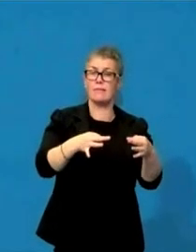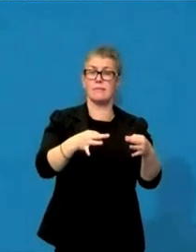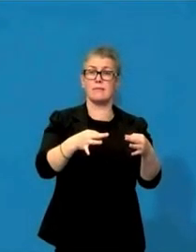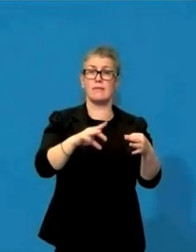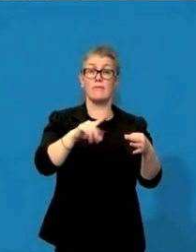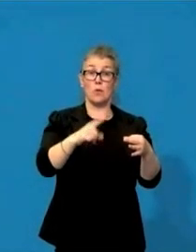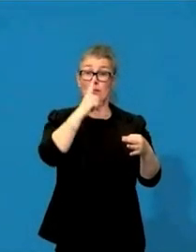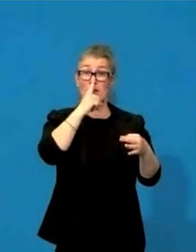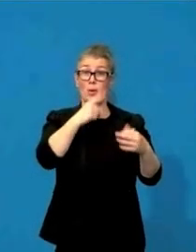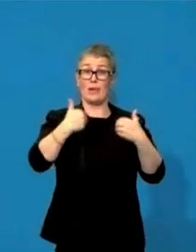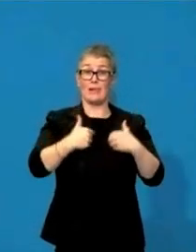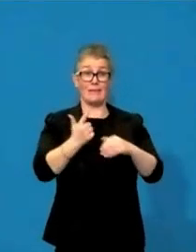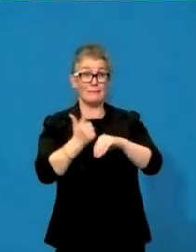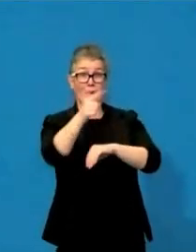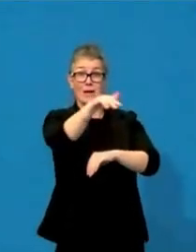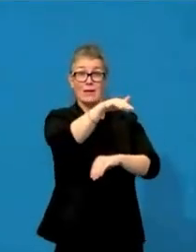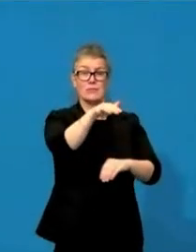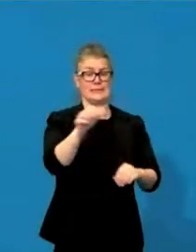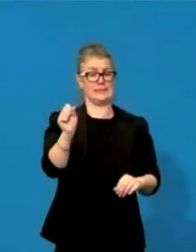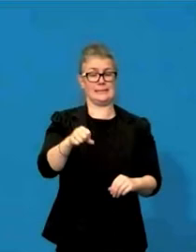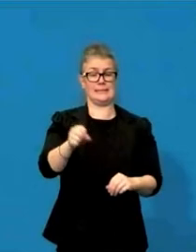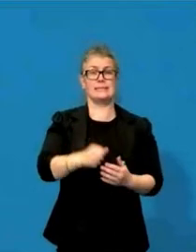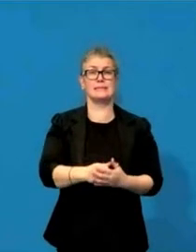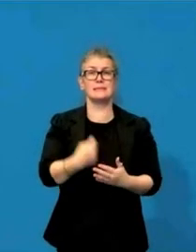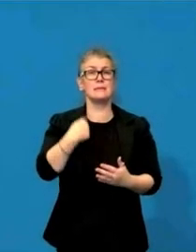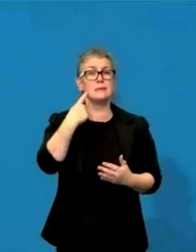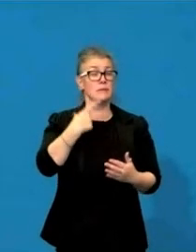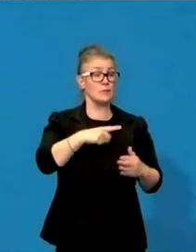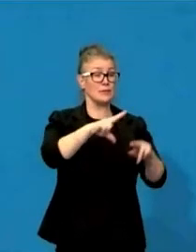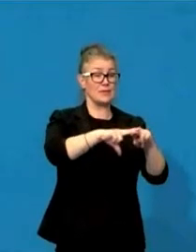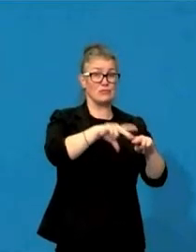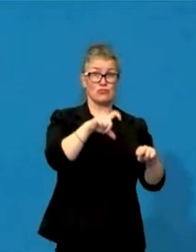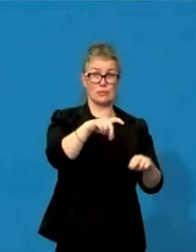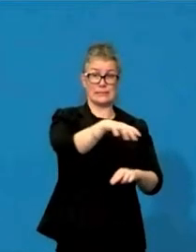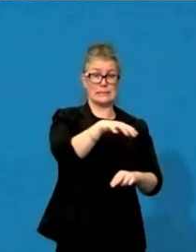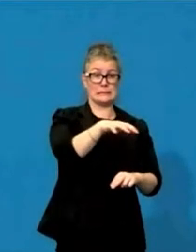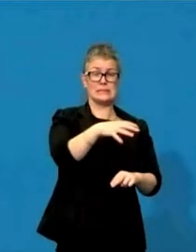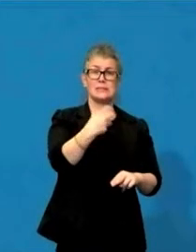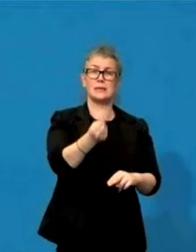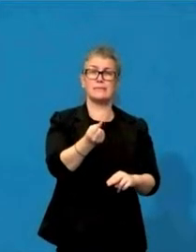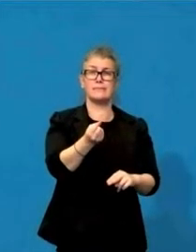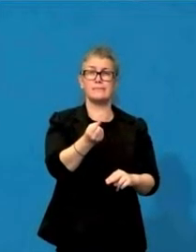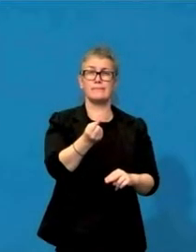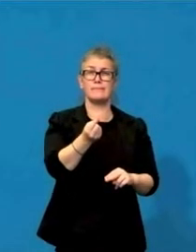I think so, because Fitzroy Crossing, we have 30-plus Aboriginal